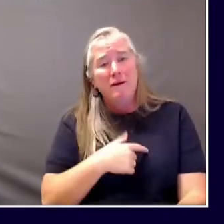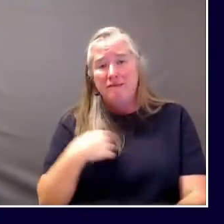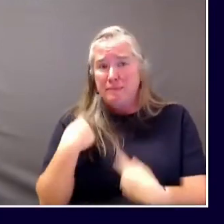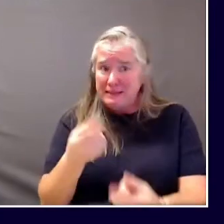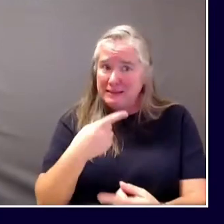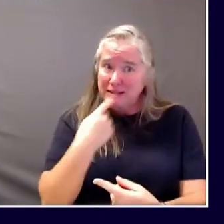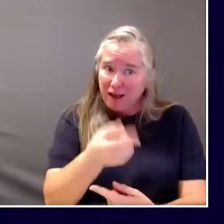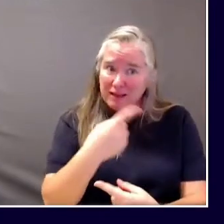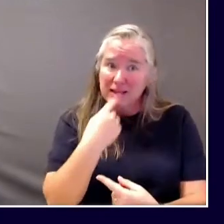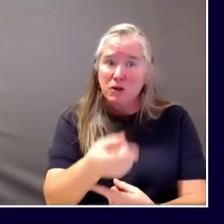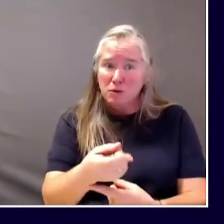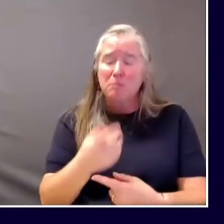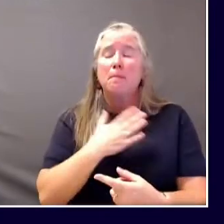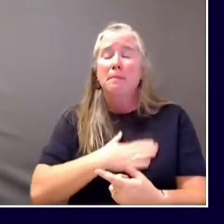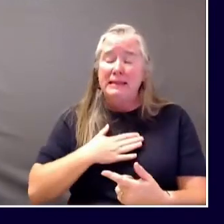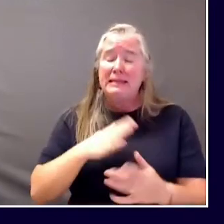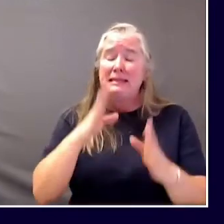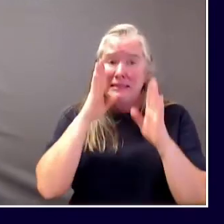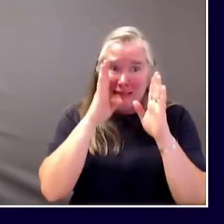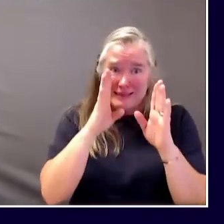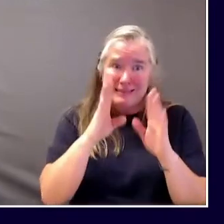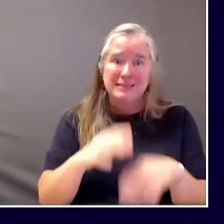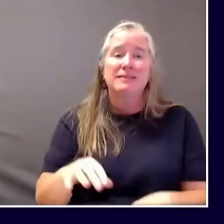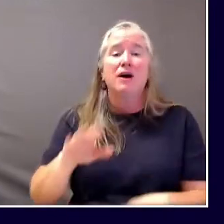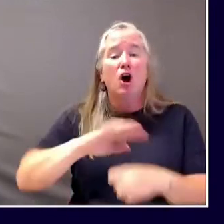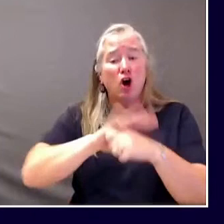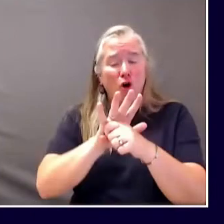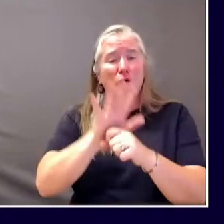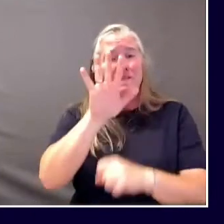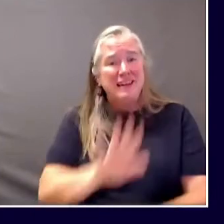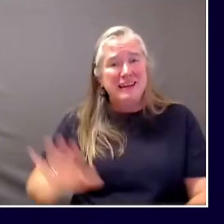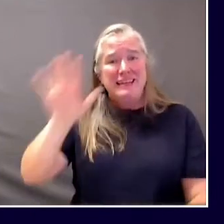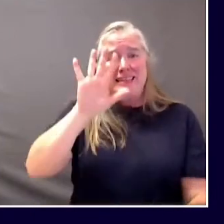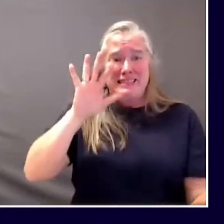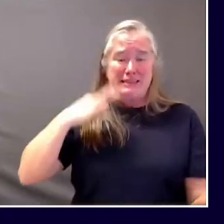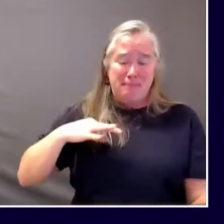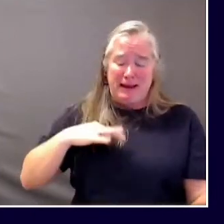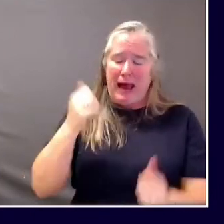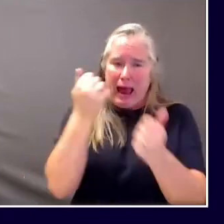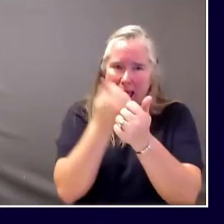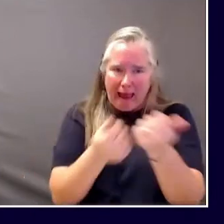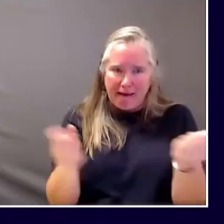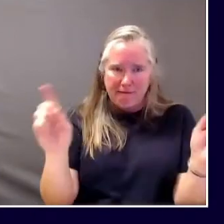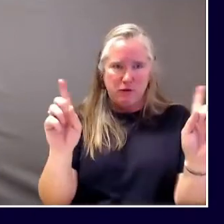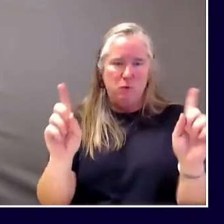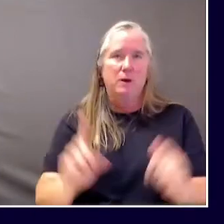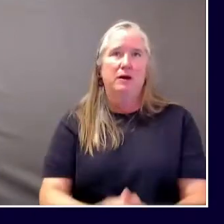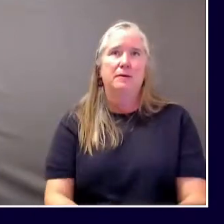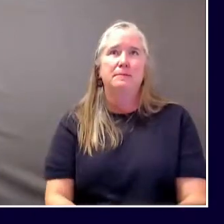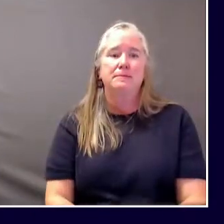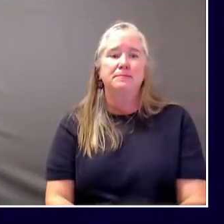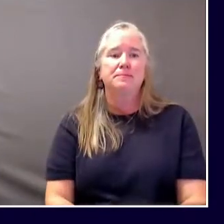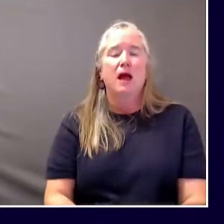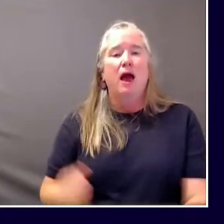around us and one quick update